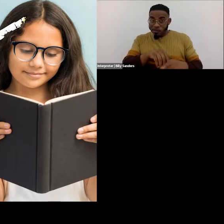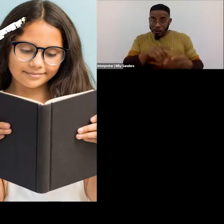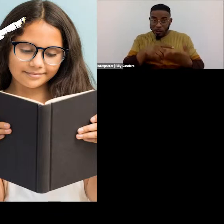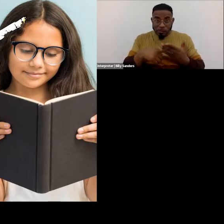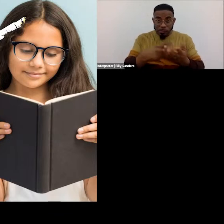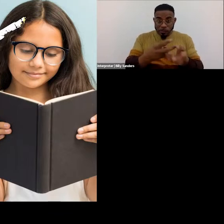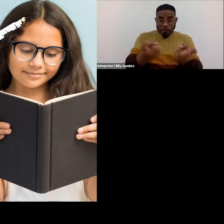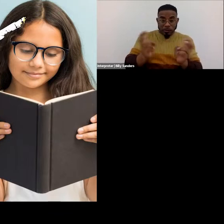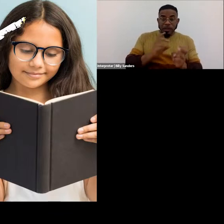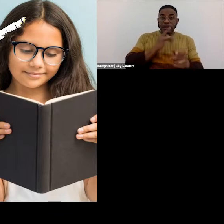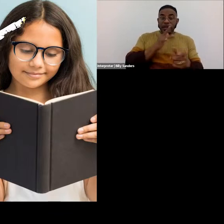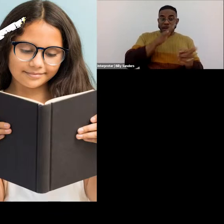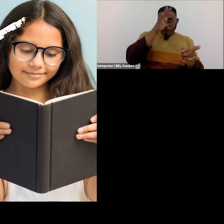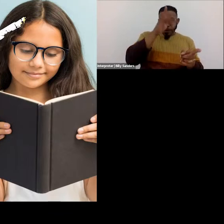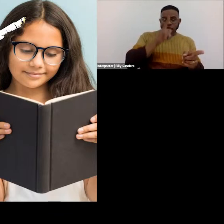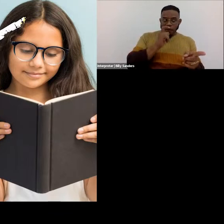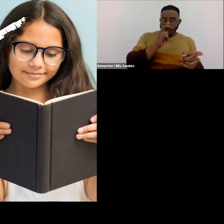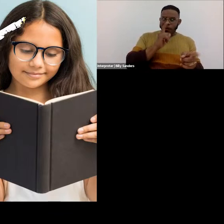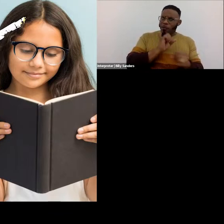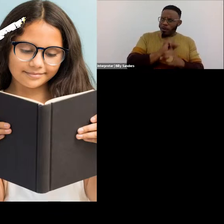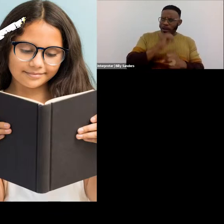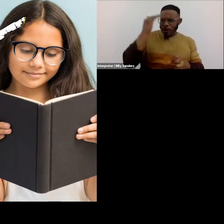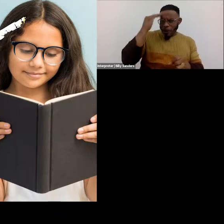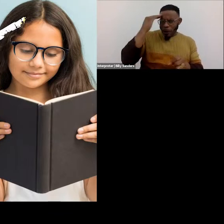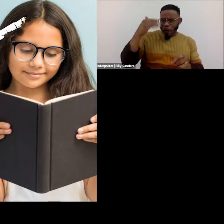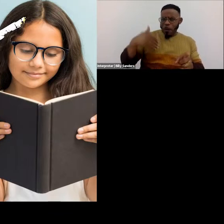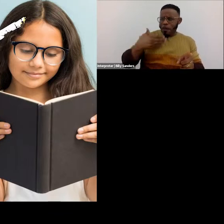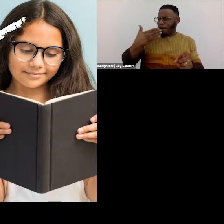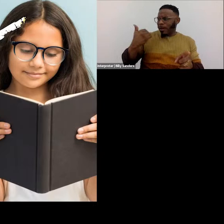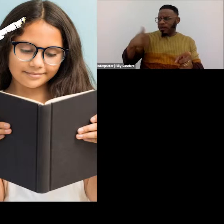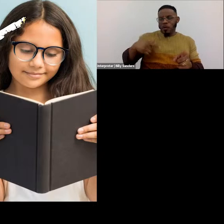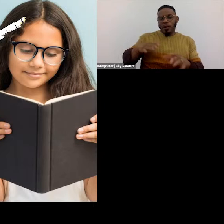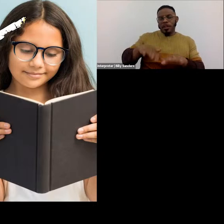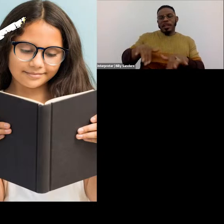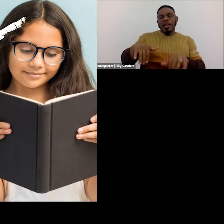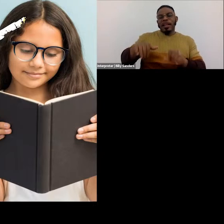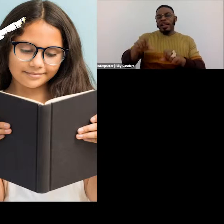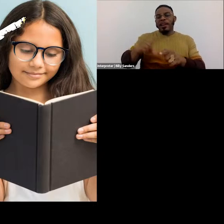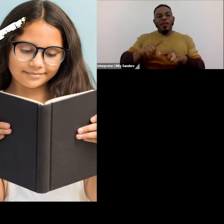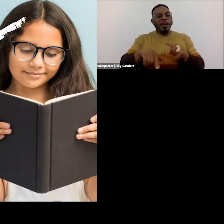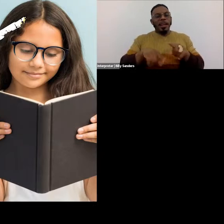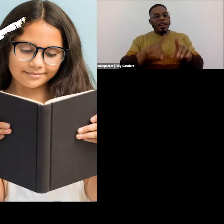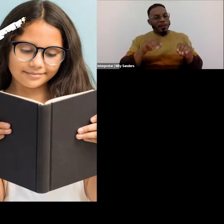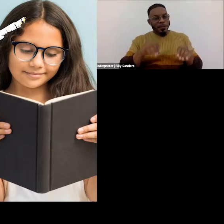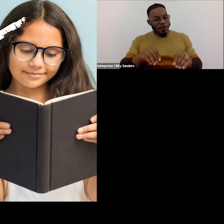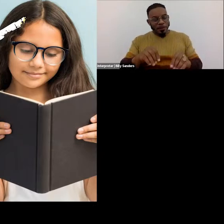It is the parent who really knows best what the child can or cannot tolerate,